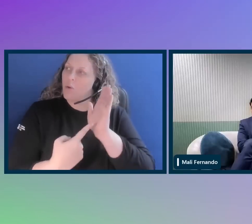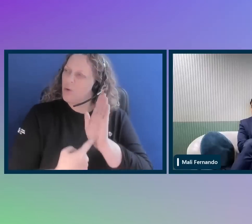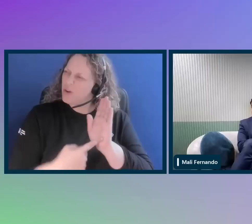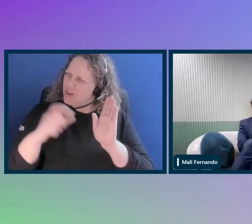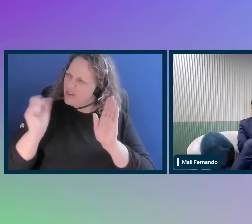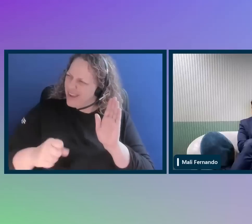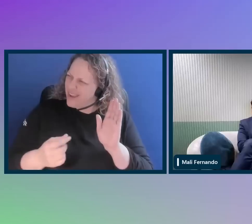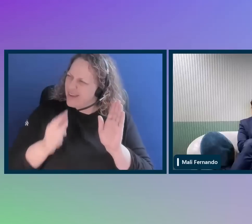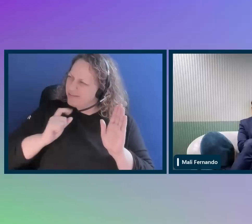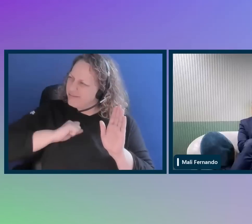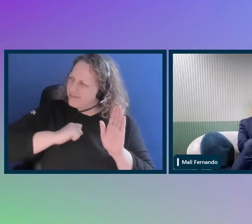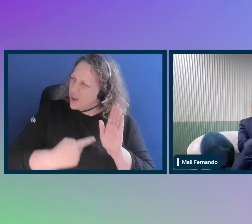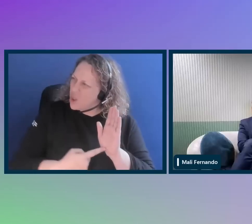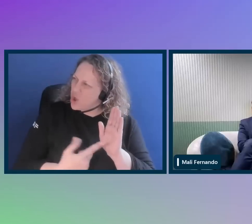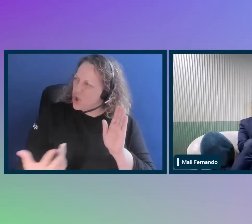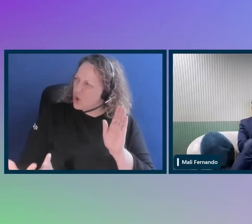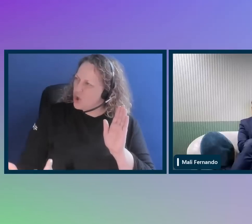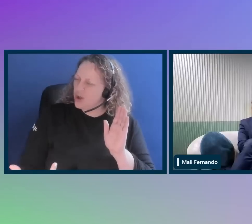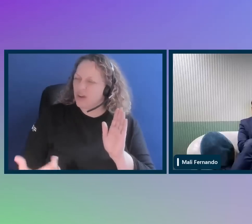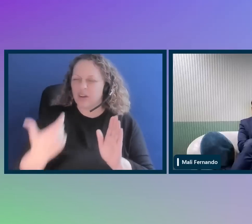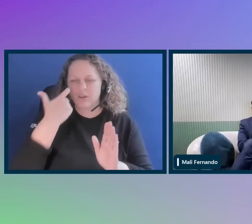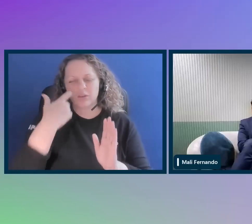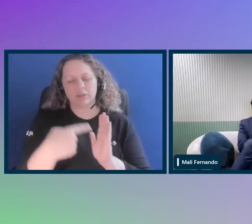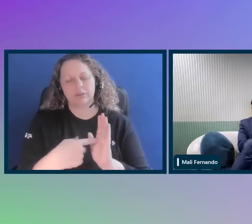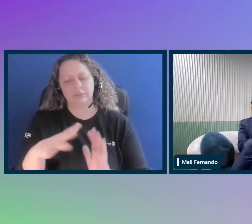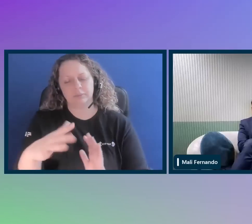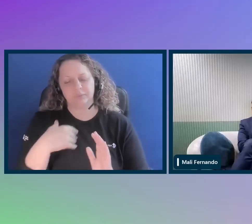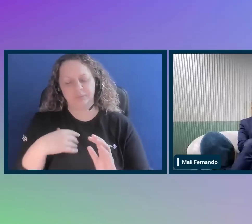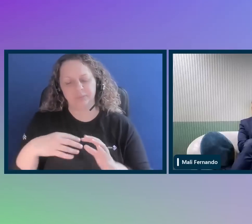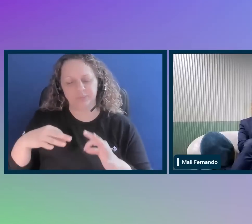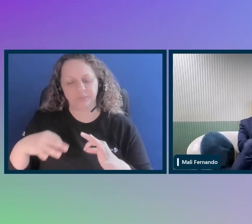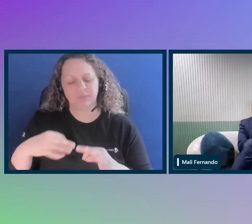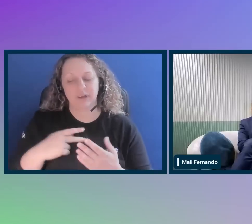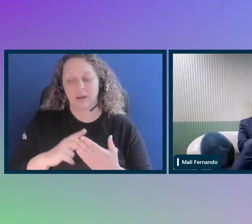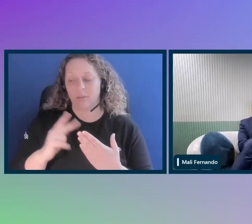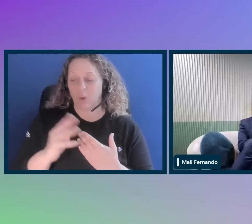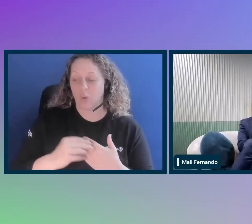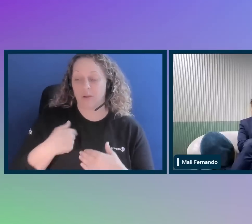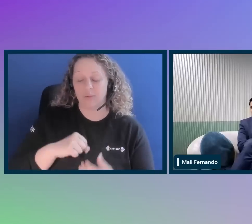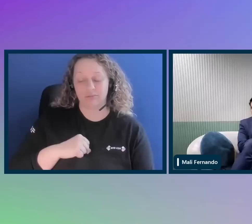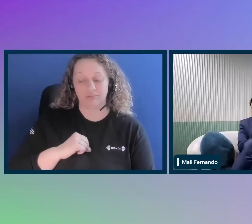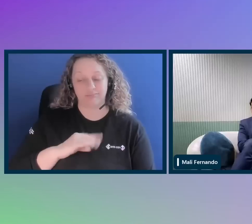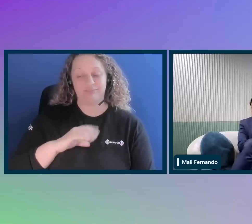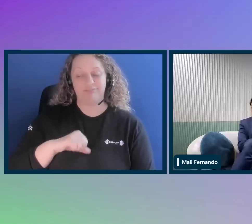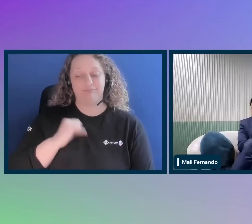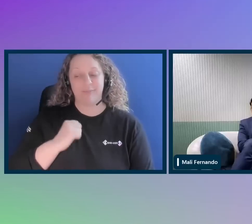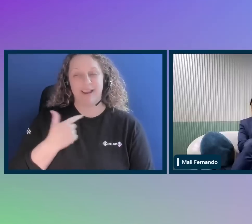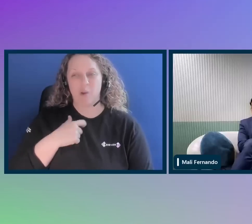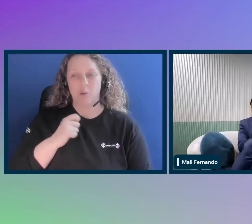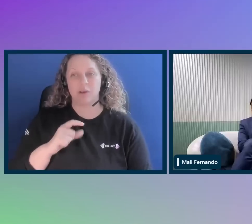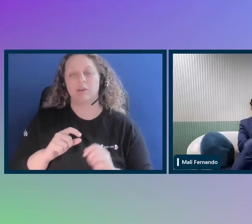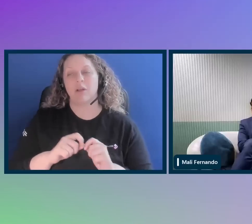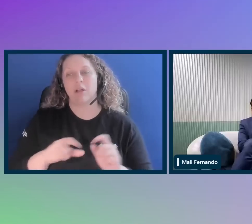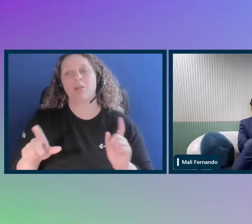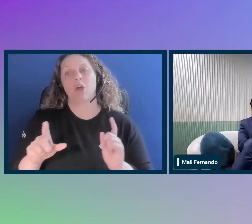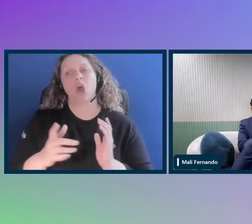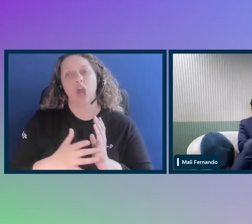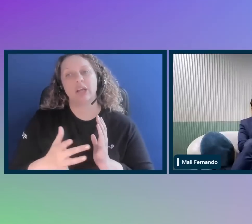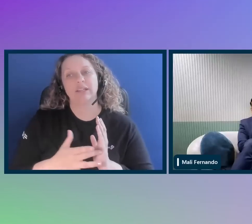If I look at a recent example of a program that we're particularly proud of, we launched a digital accessibility apprenticeship program